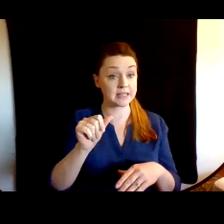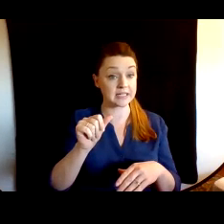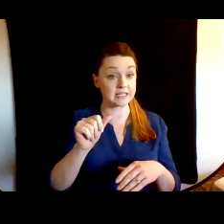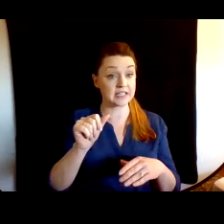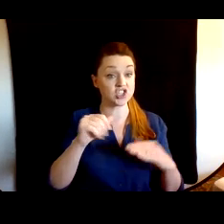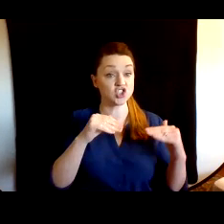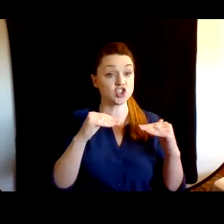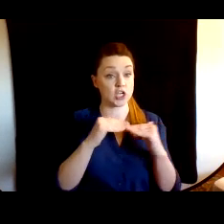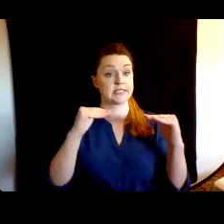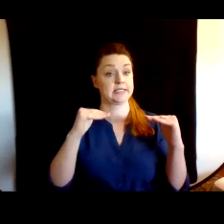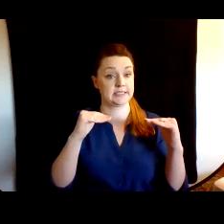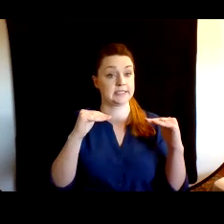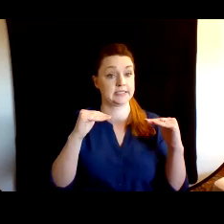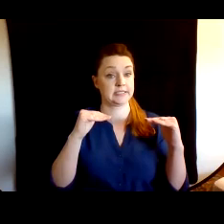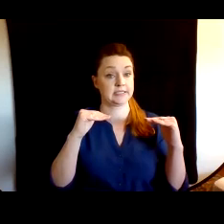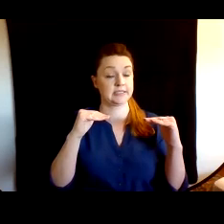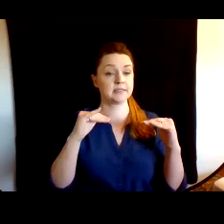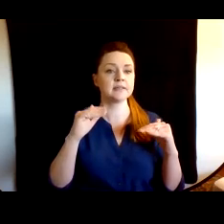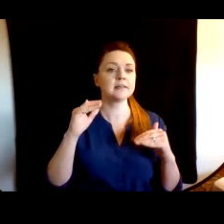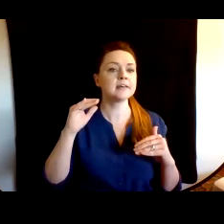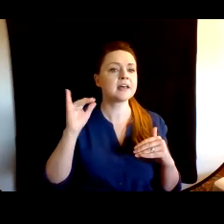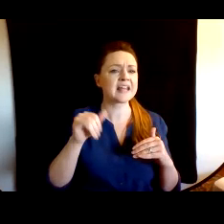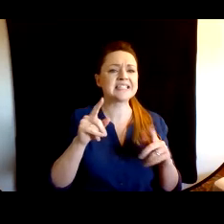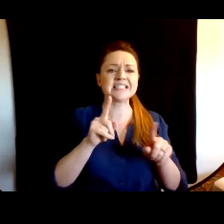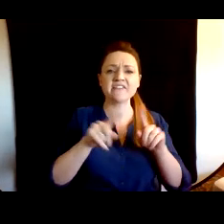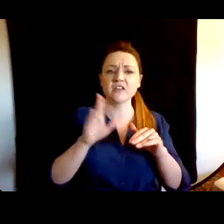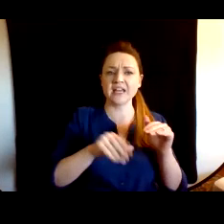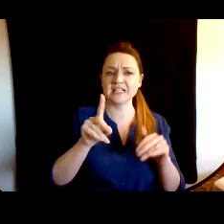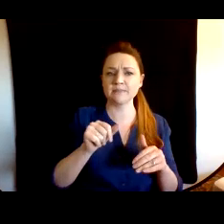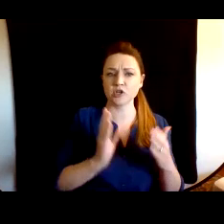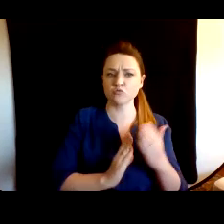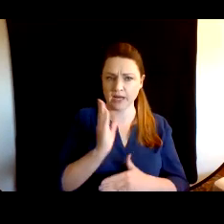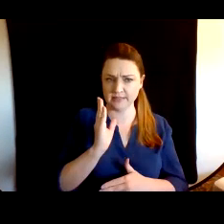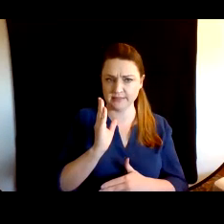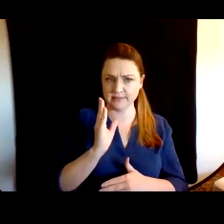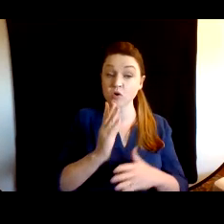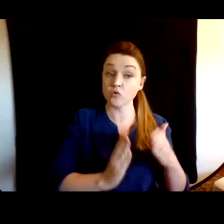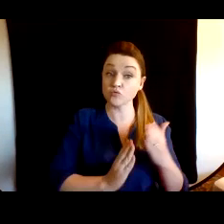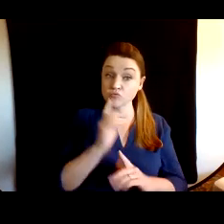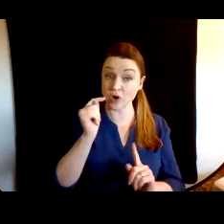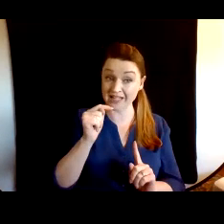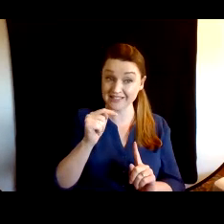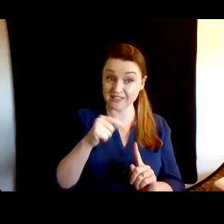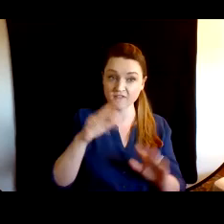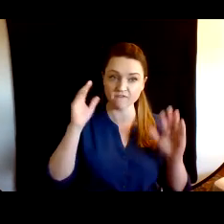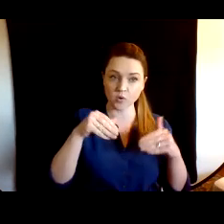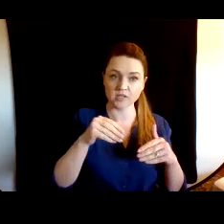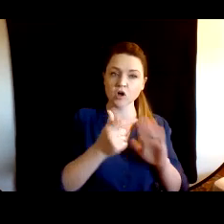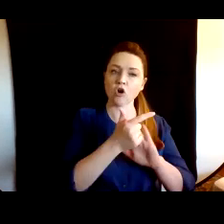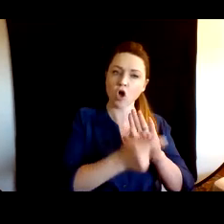So disability justice differs from disability rights. Whereas, disability rights primarily focuses on laws and policies,